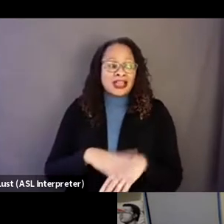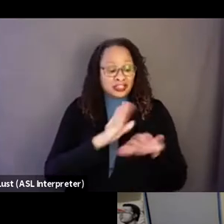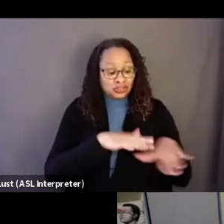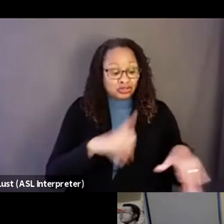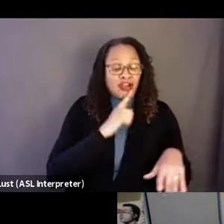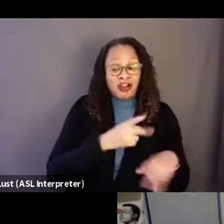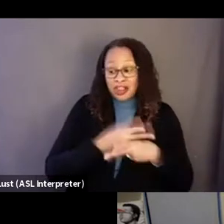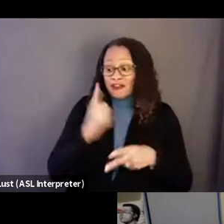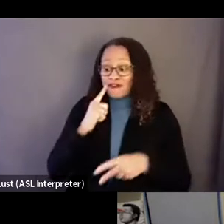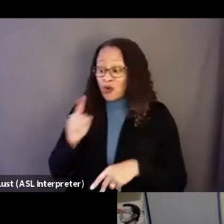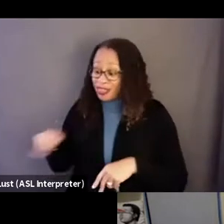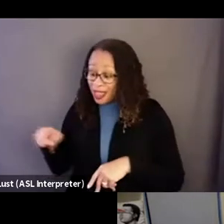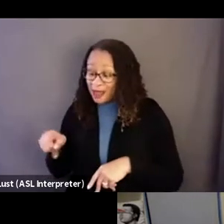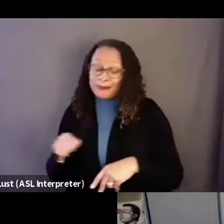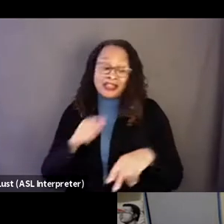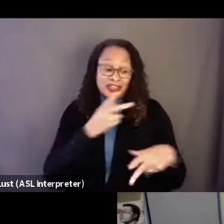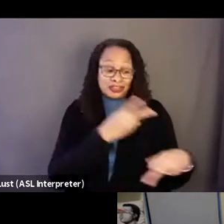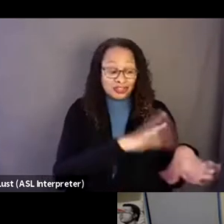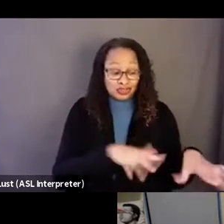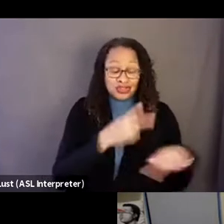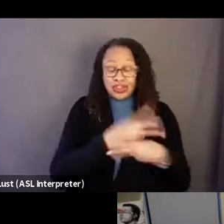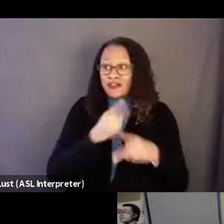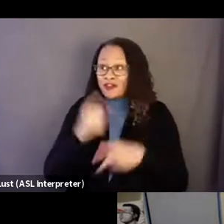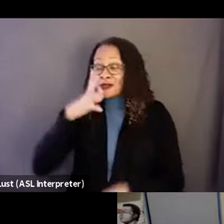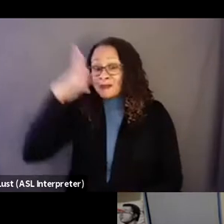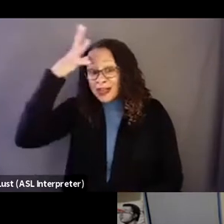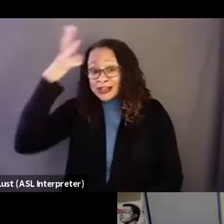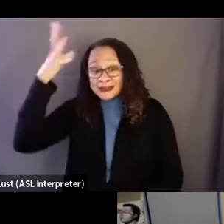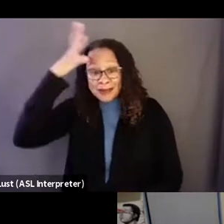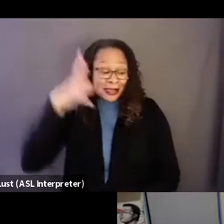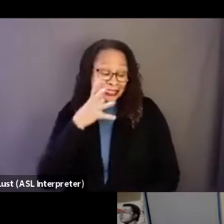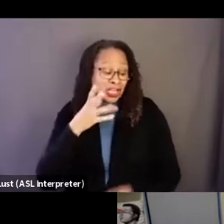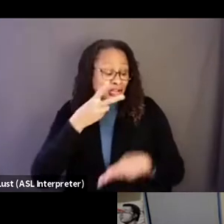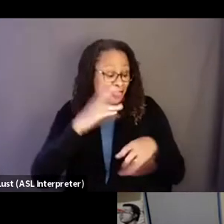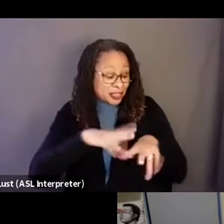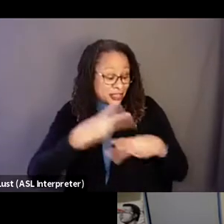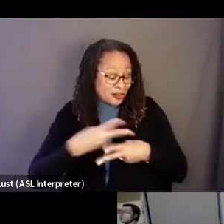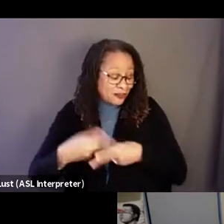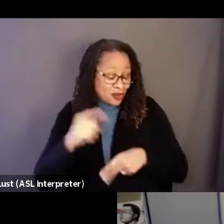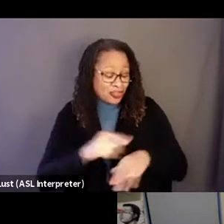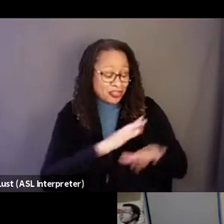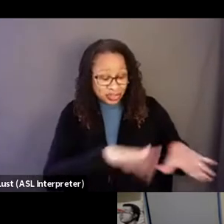The children are caring for each other. There's a scene in the foam. It's a super small moment, it's one of my favorite.